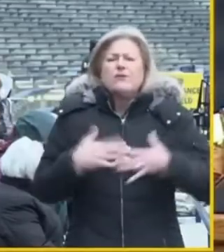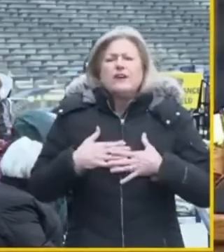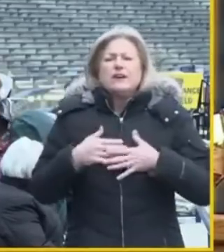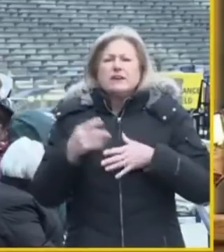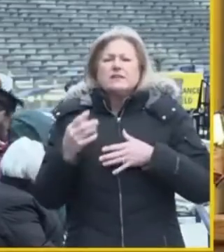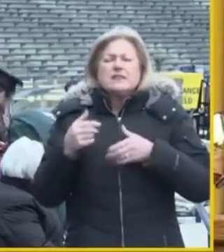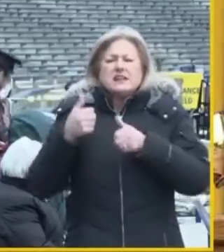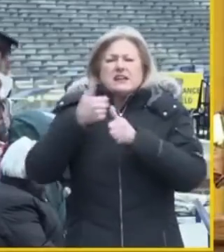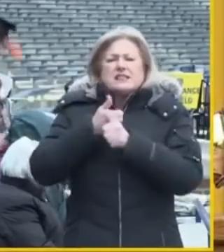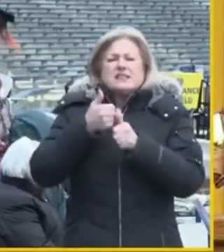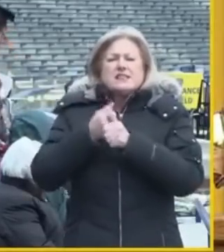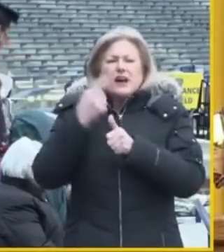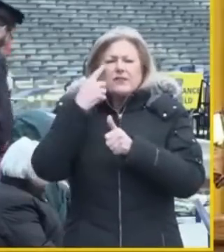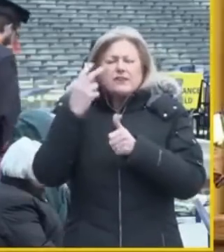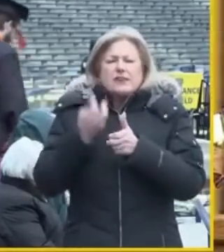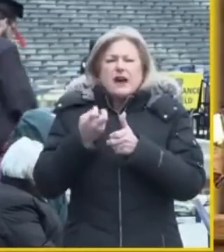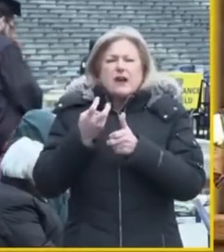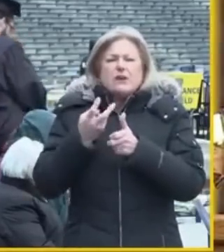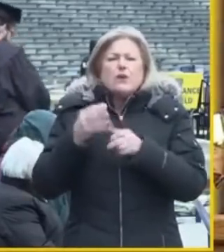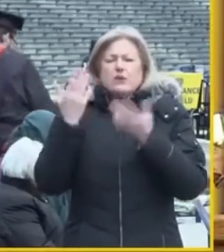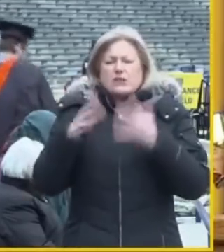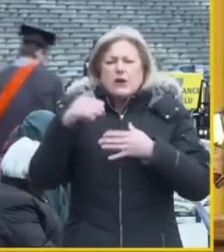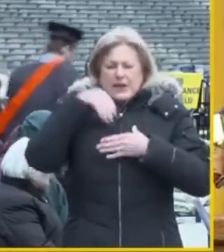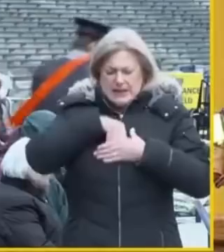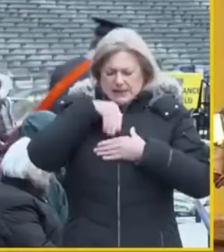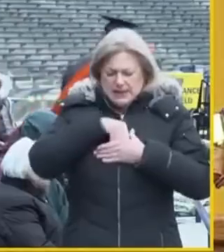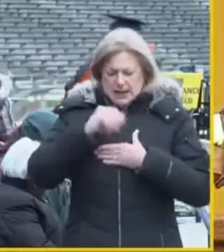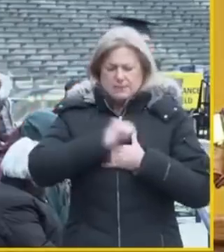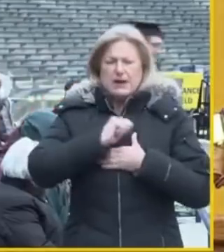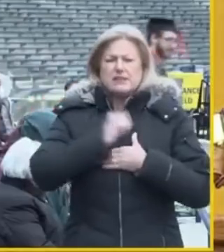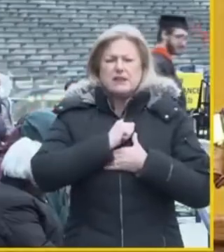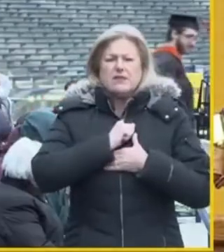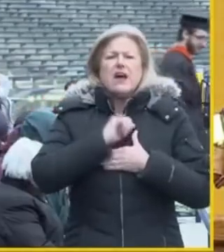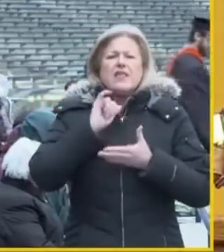it was already within me. And that's what I want you to know.